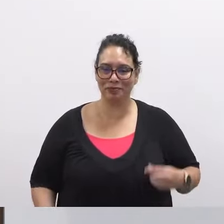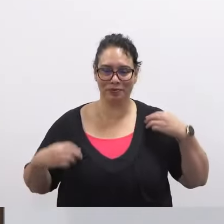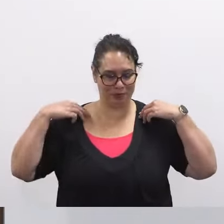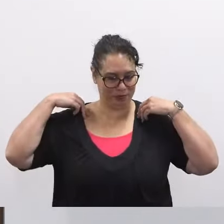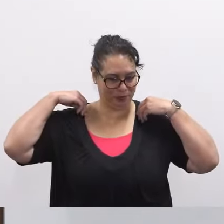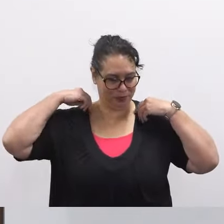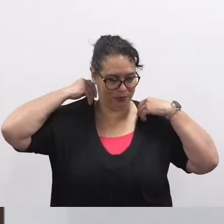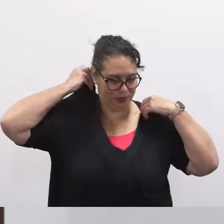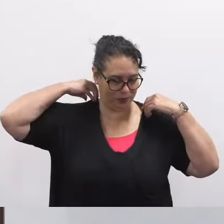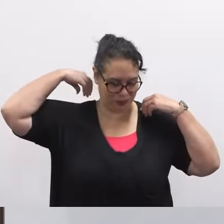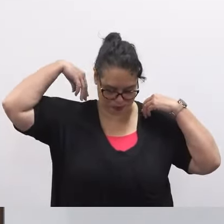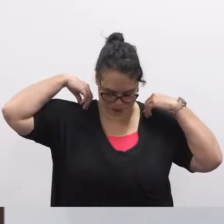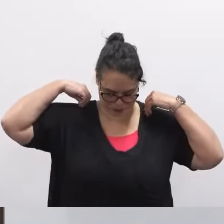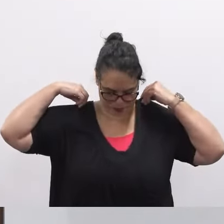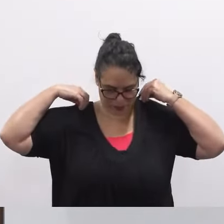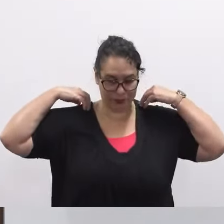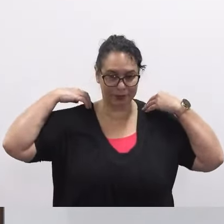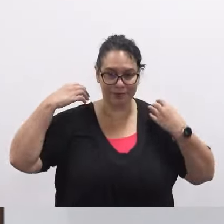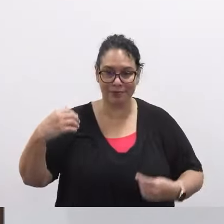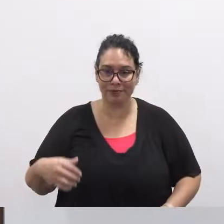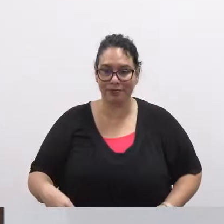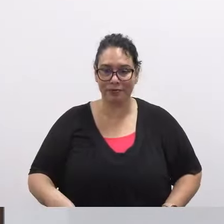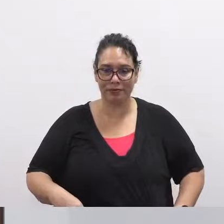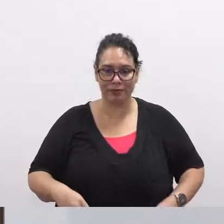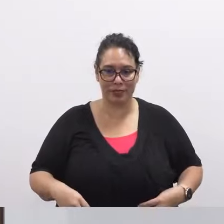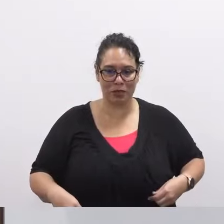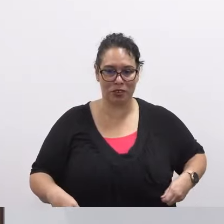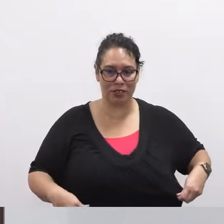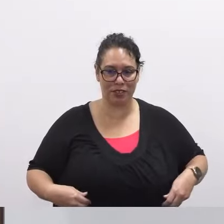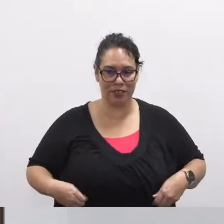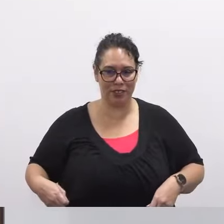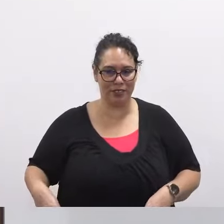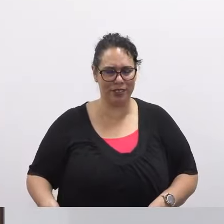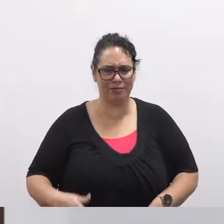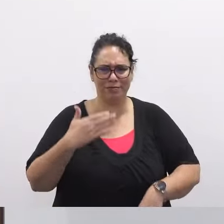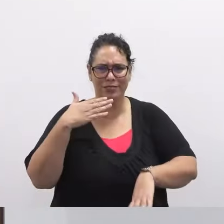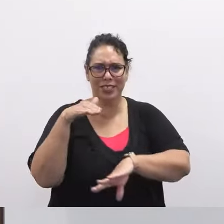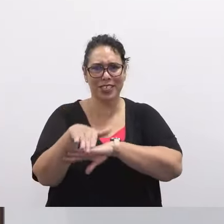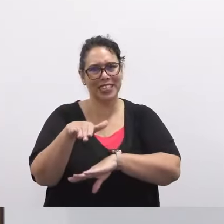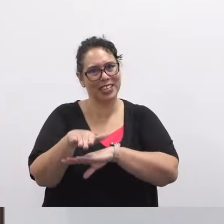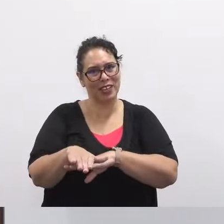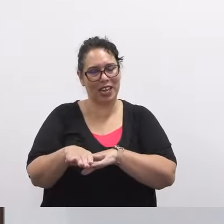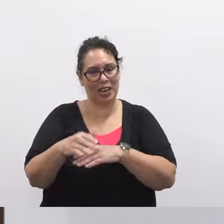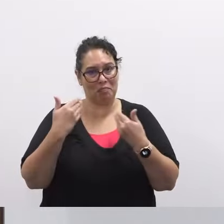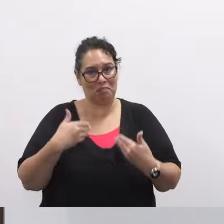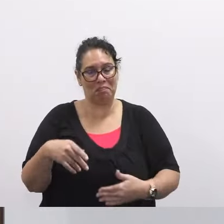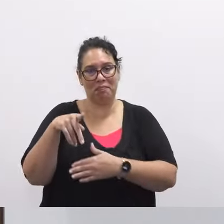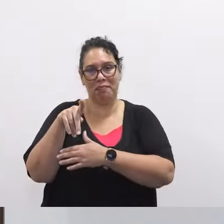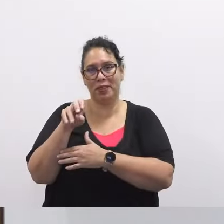Sorry. - Okay, all right. Good evening, board. You're welcome, good evening. My name is Peter Debole. I'm a parent here in the district.